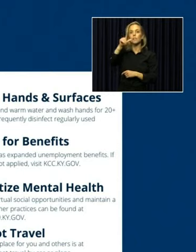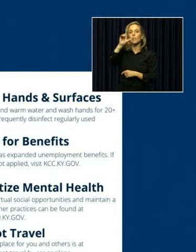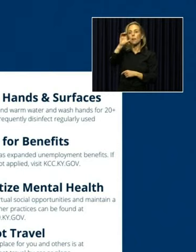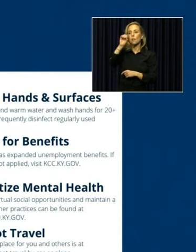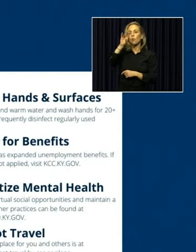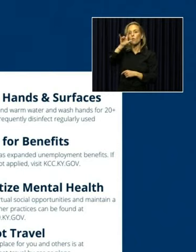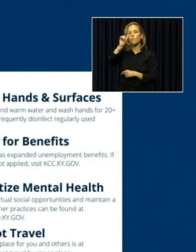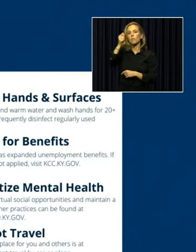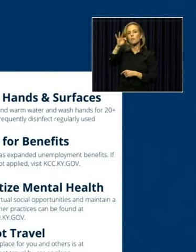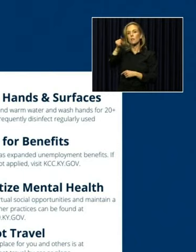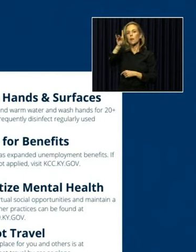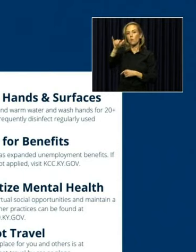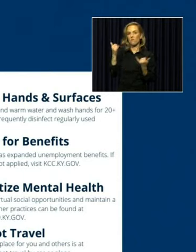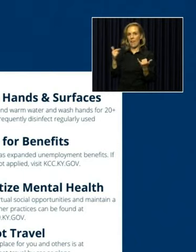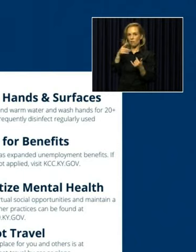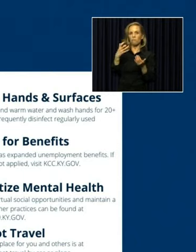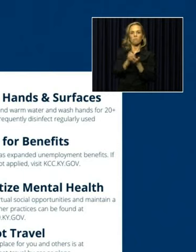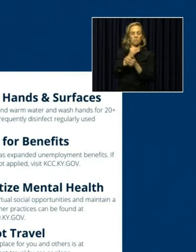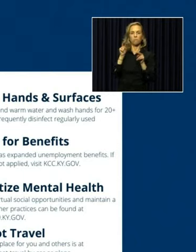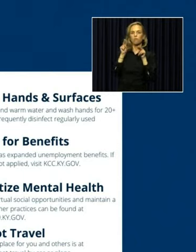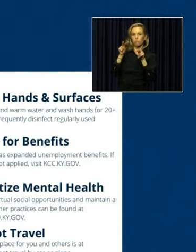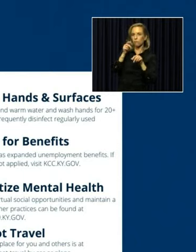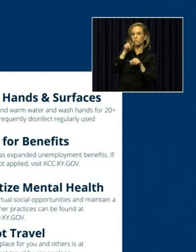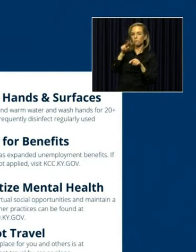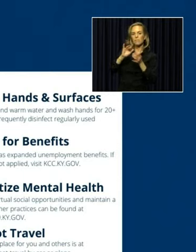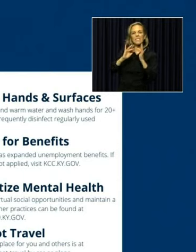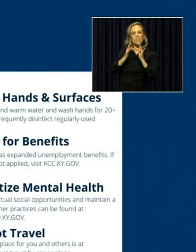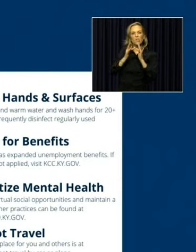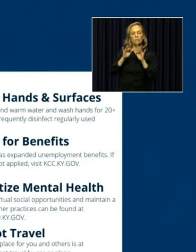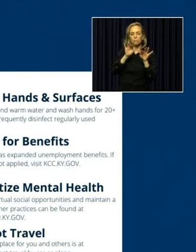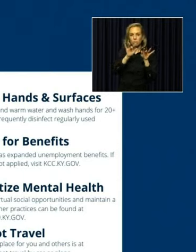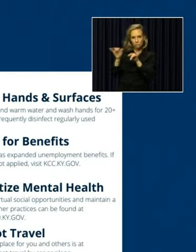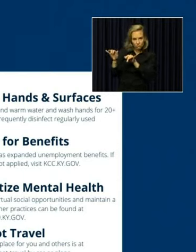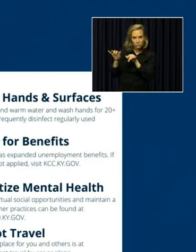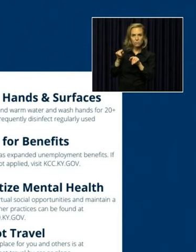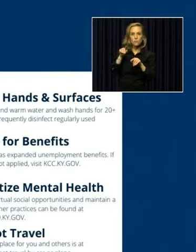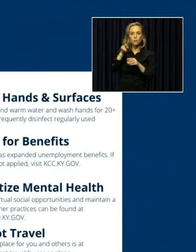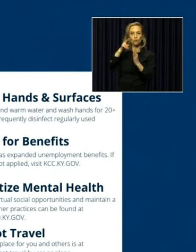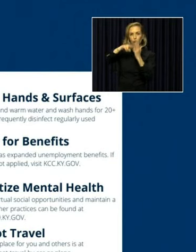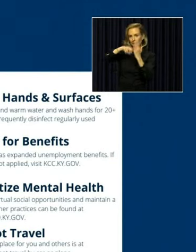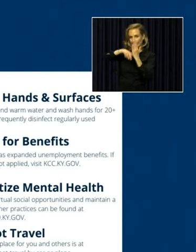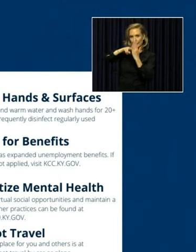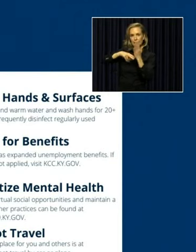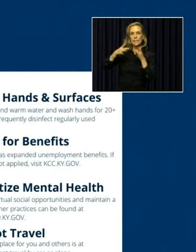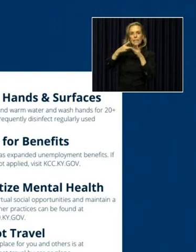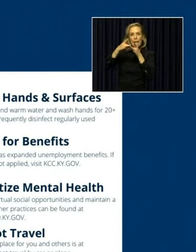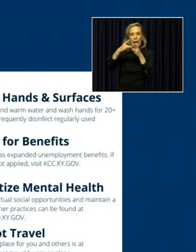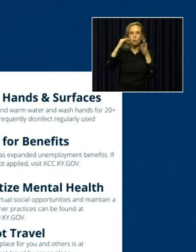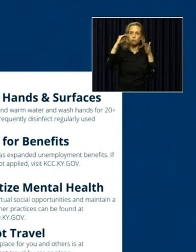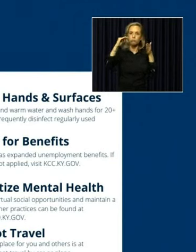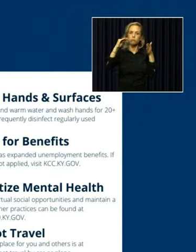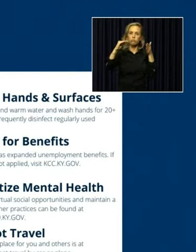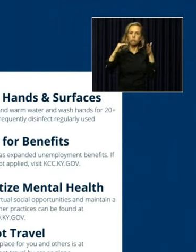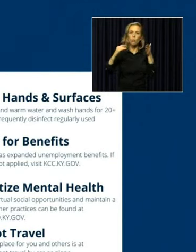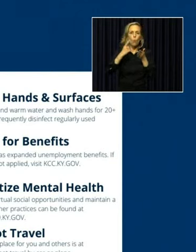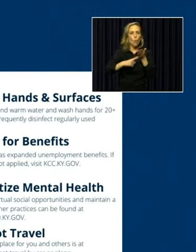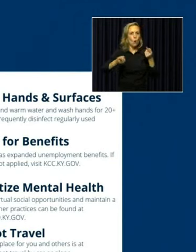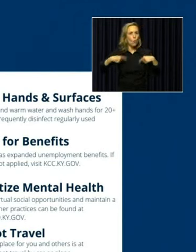APPLY FOR BENEFITS. THIS IS UNEMPLOYMENT. THIS IS MEDICAID. WE ARE ALL IN THIS, AND WE'RE